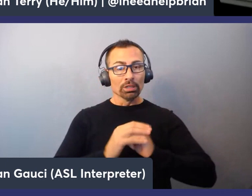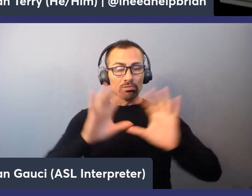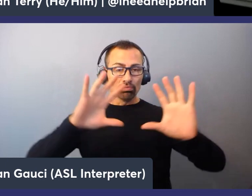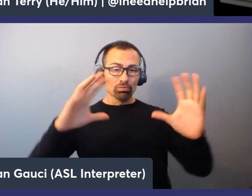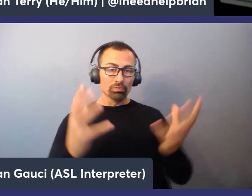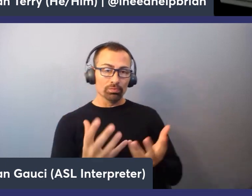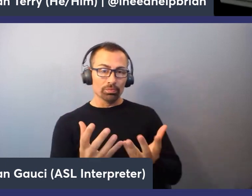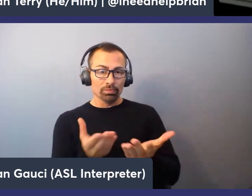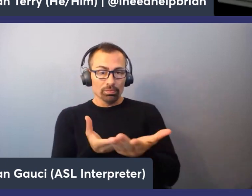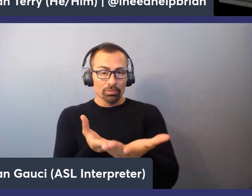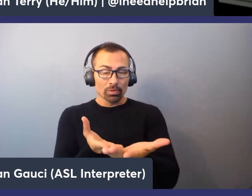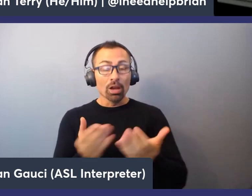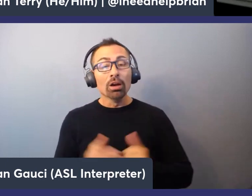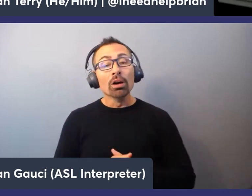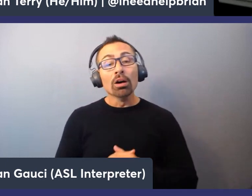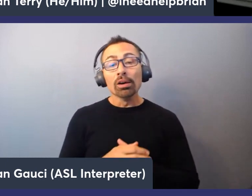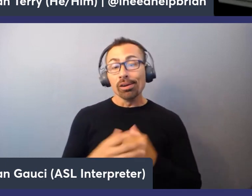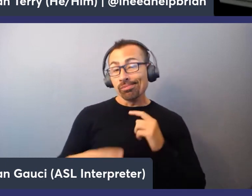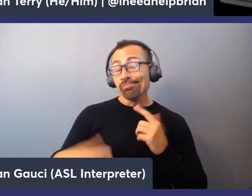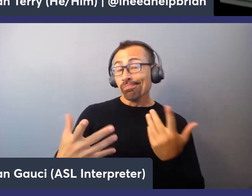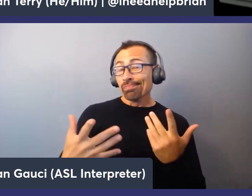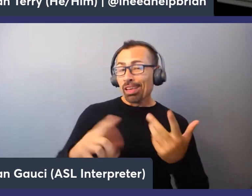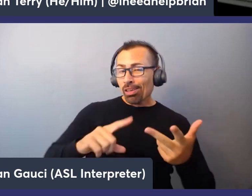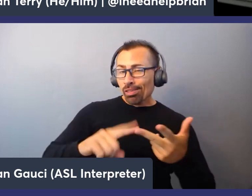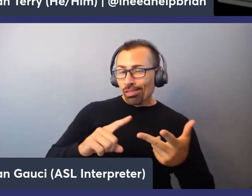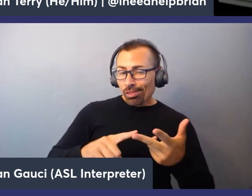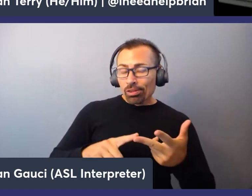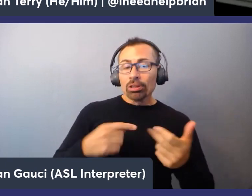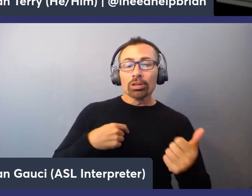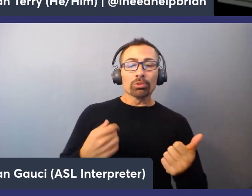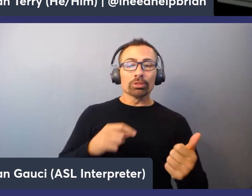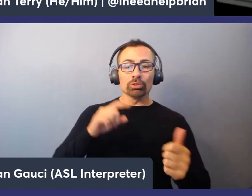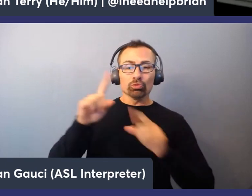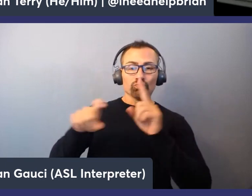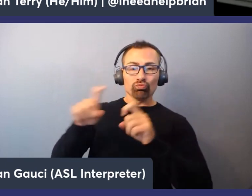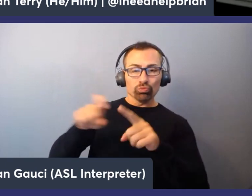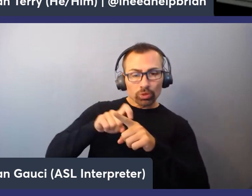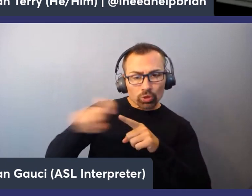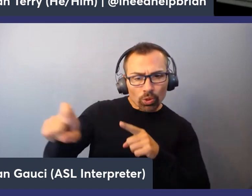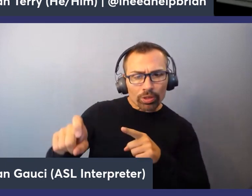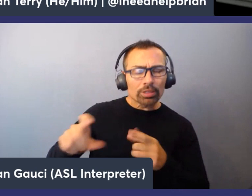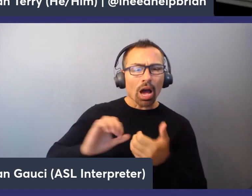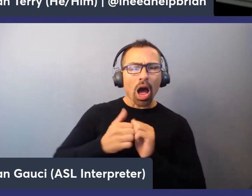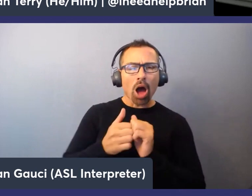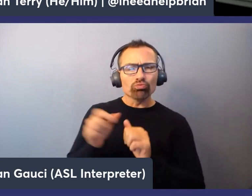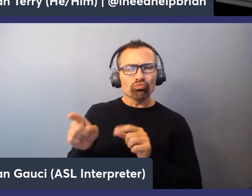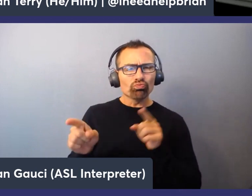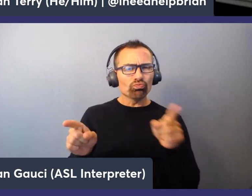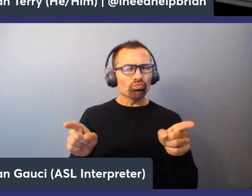especially when you start doing those queries where it's like, "How are Brian and I connected, where there's an unknown level of hops," way graph, databases work,